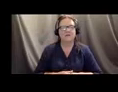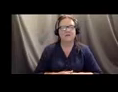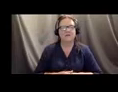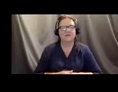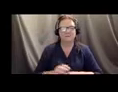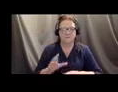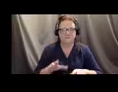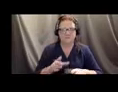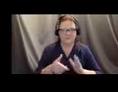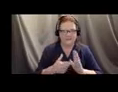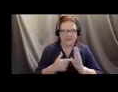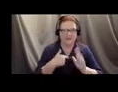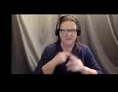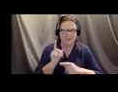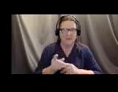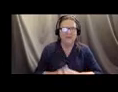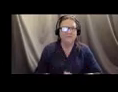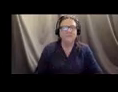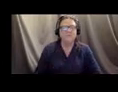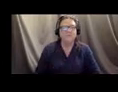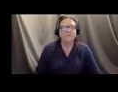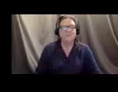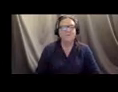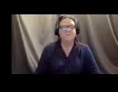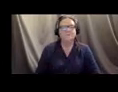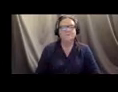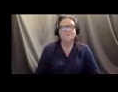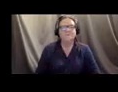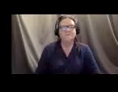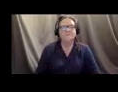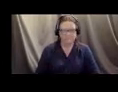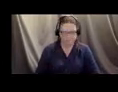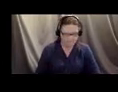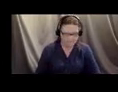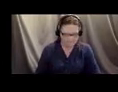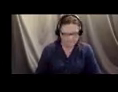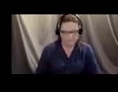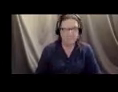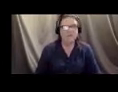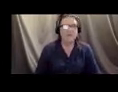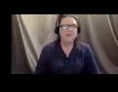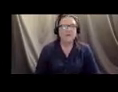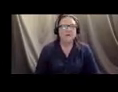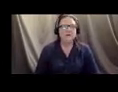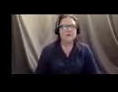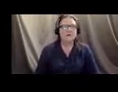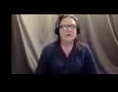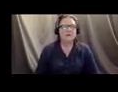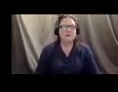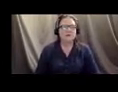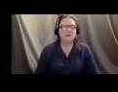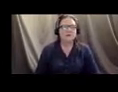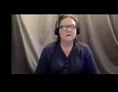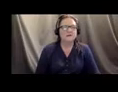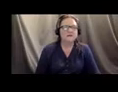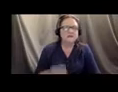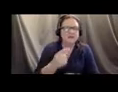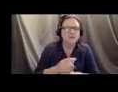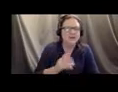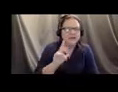Did I give you the right number of D's?